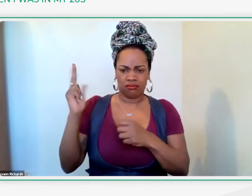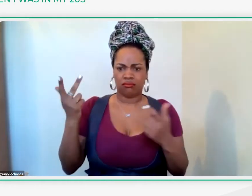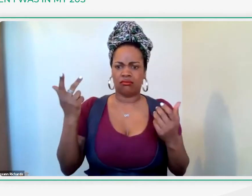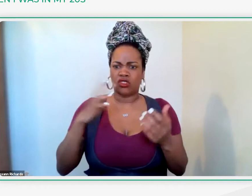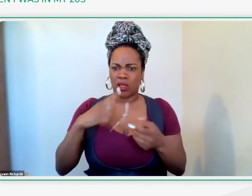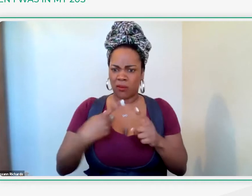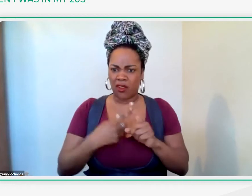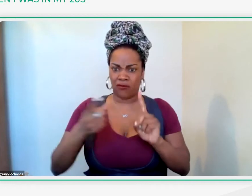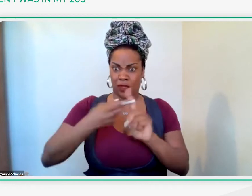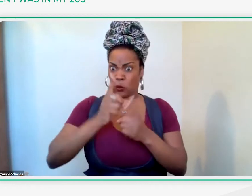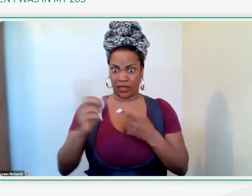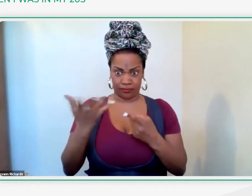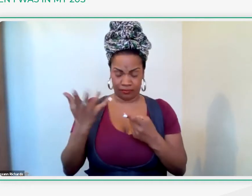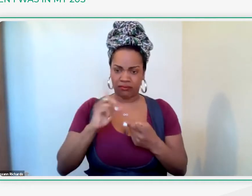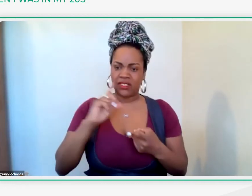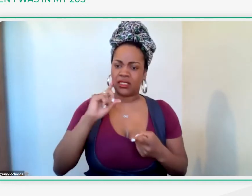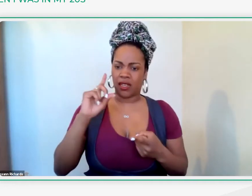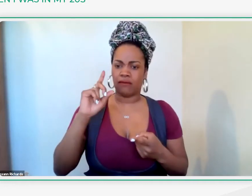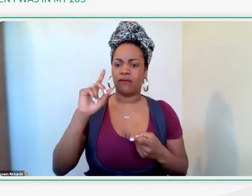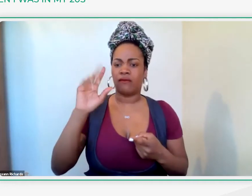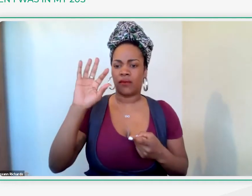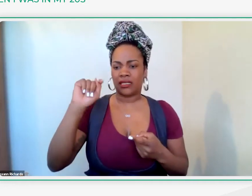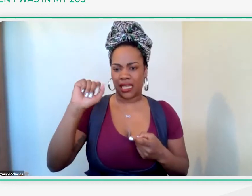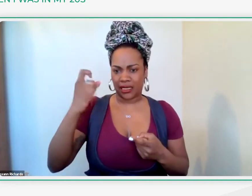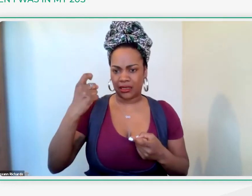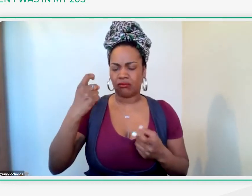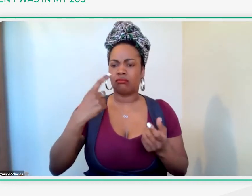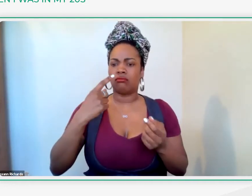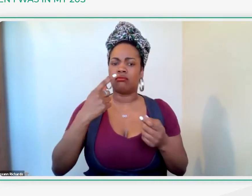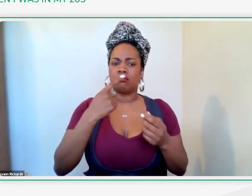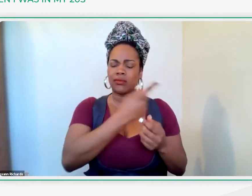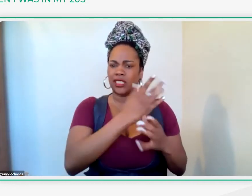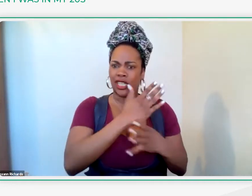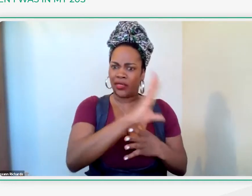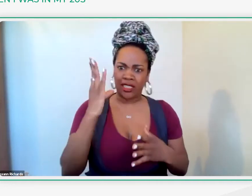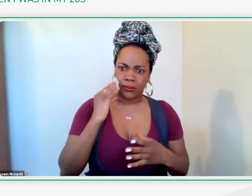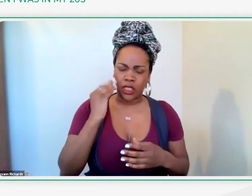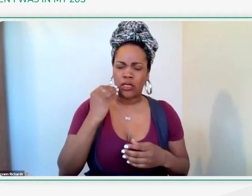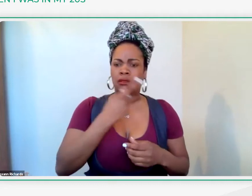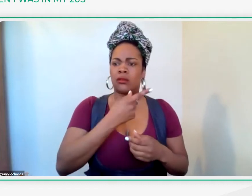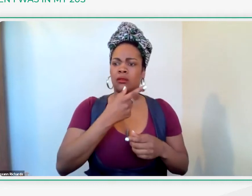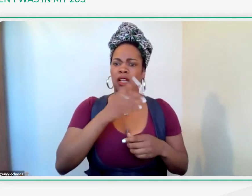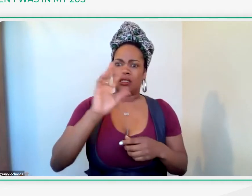We've been doing this for quite a few weeks. Our first week, we talked about taxes.